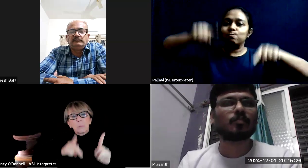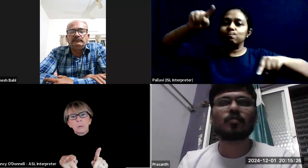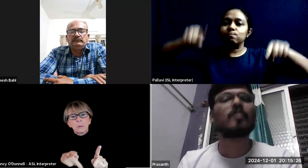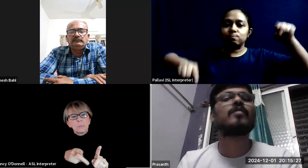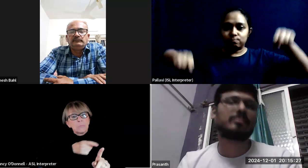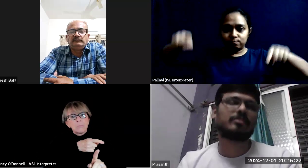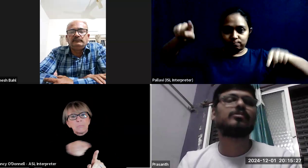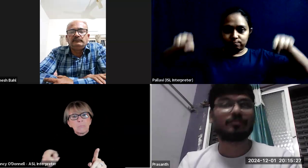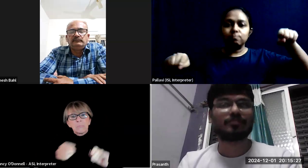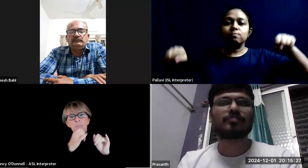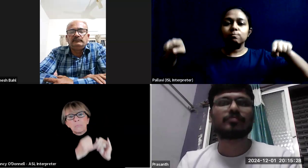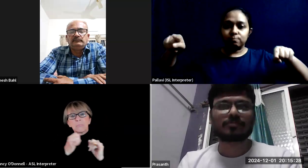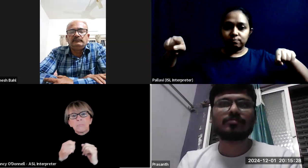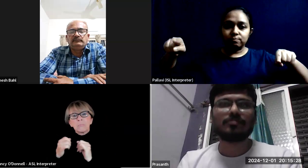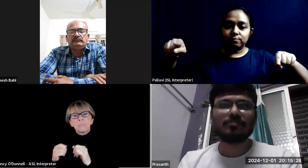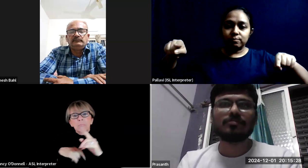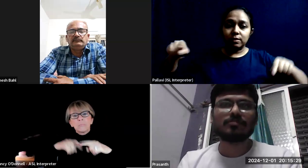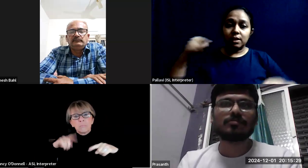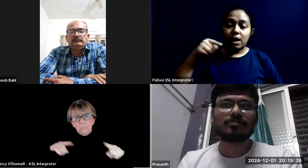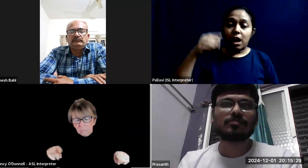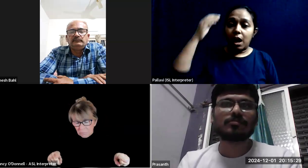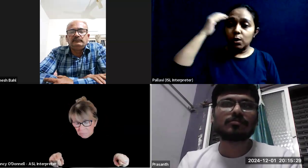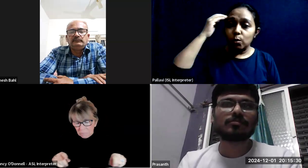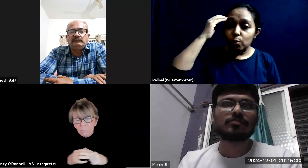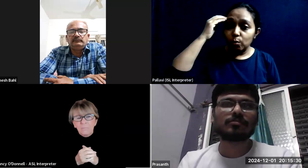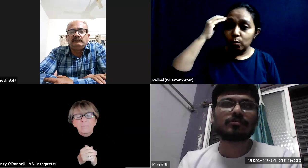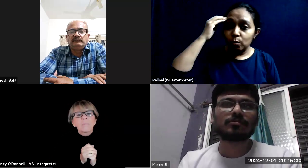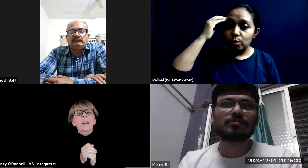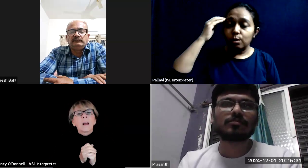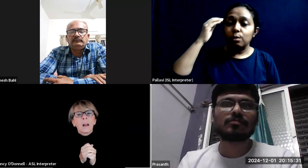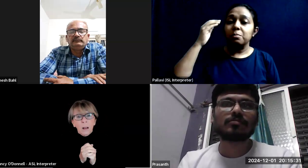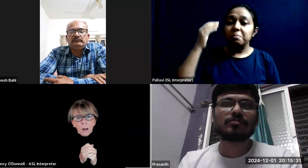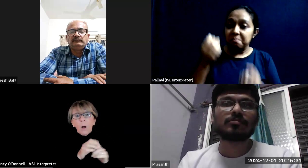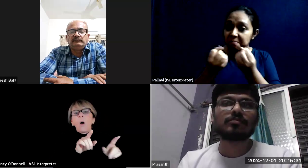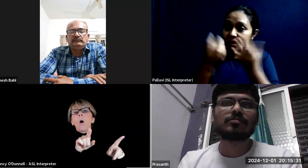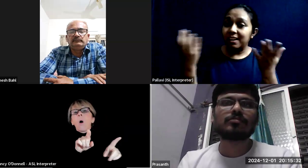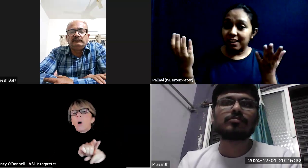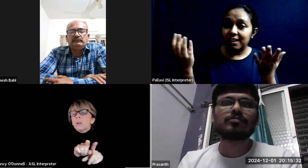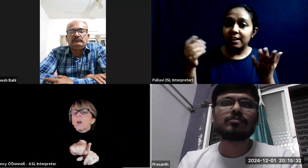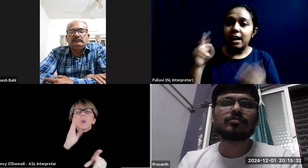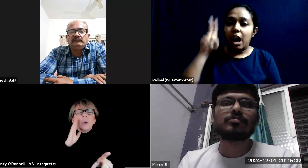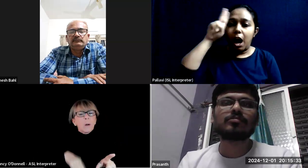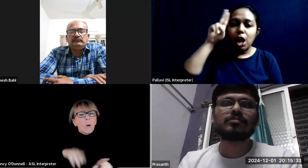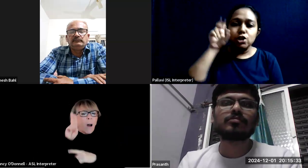And from what I know, a lot of people, you see in Usher syndrome,